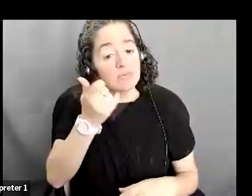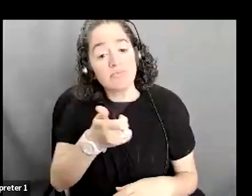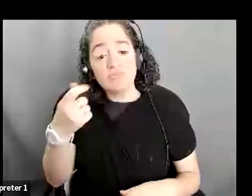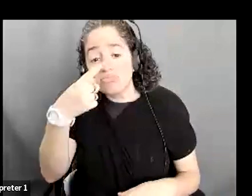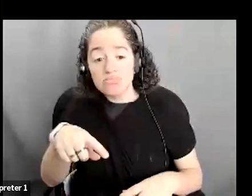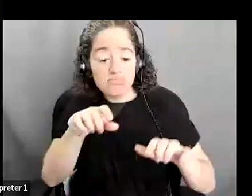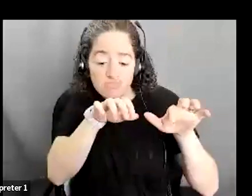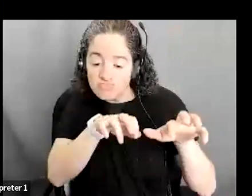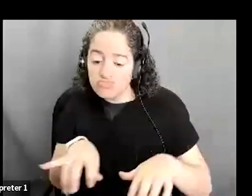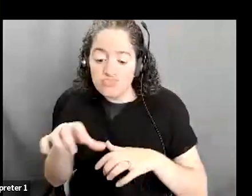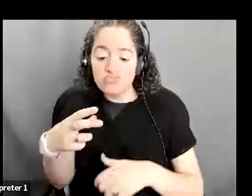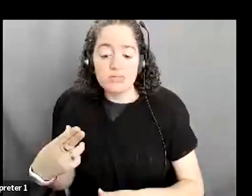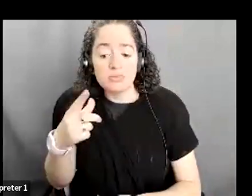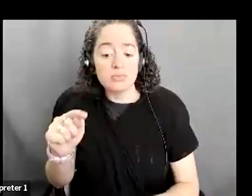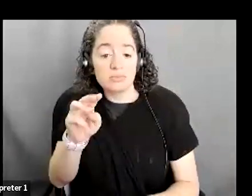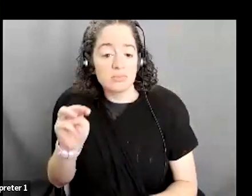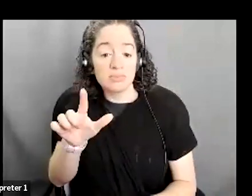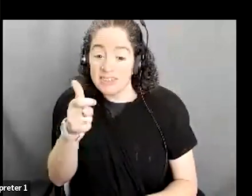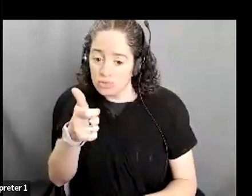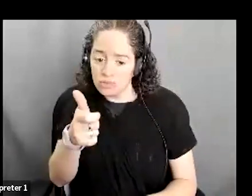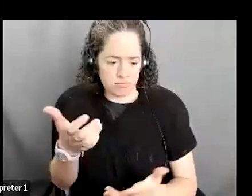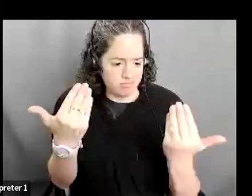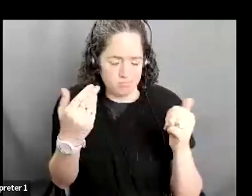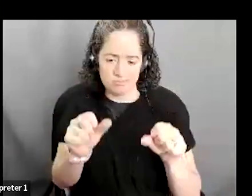go ahead and use Contact Form 7, but it does require you to know